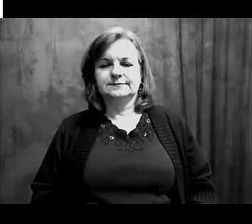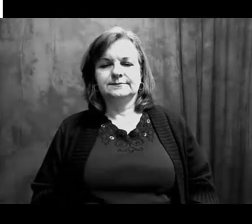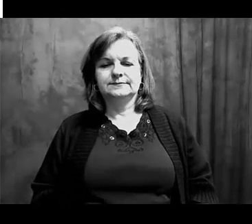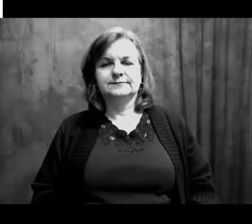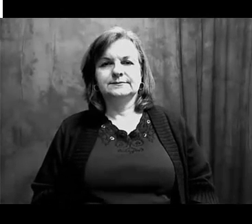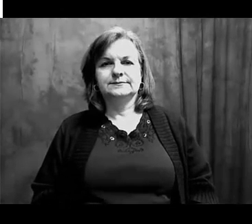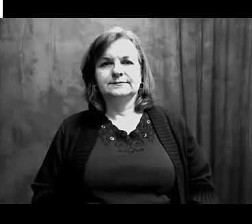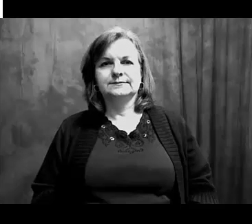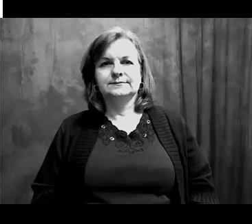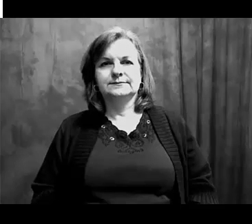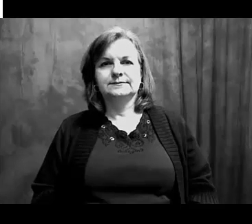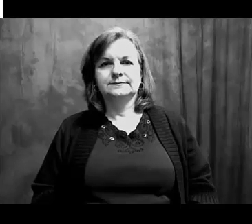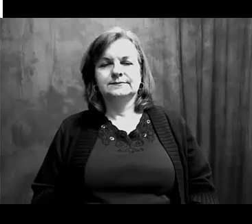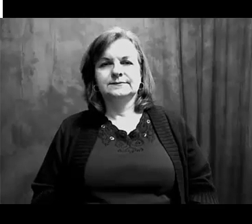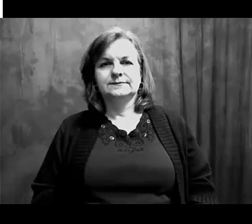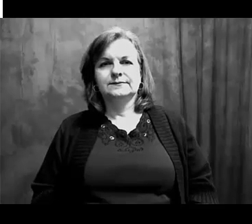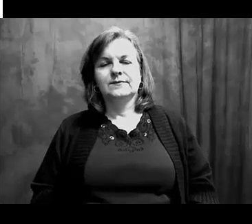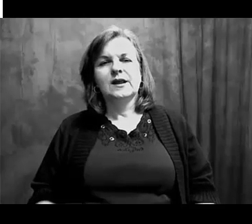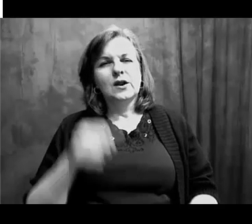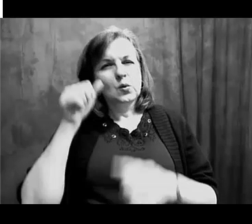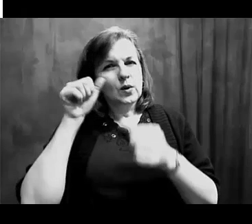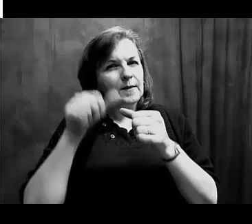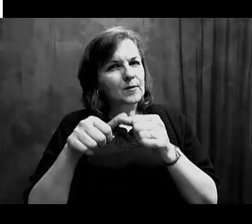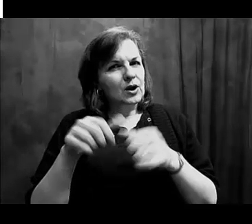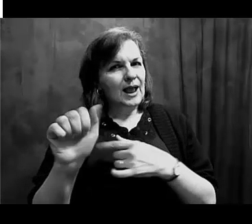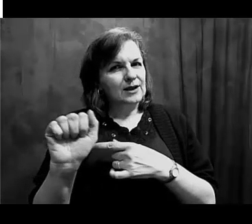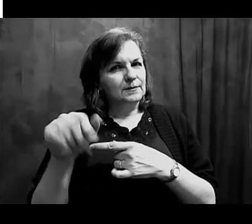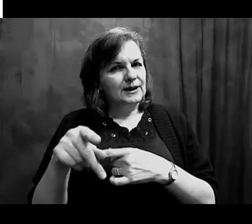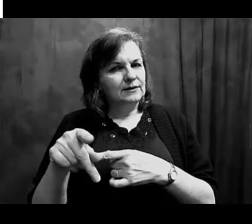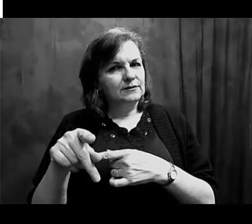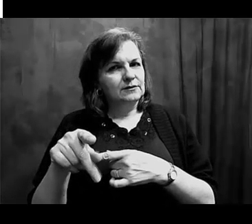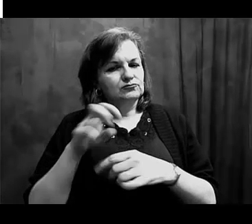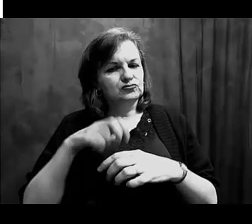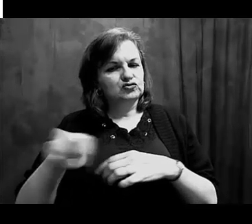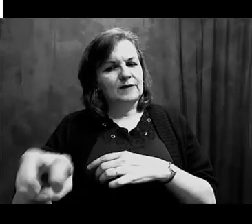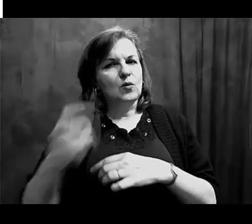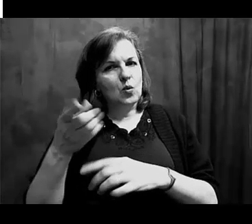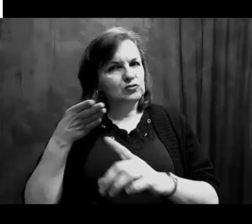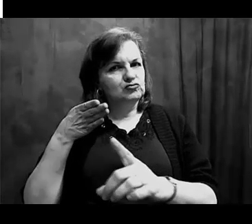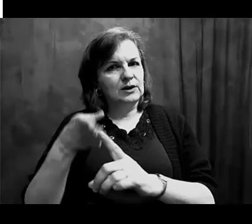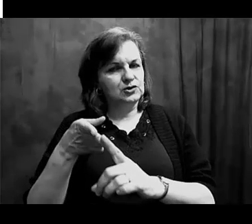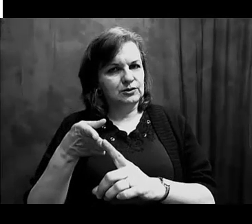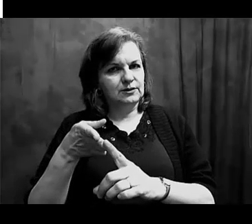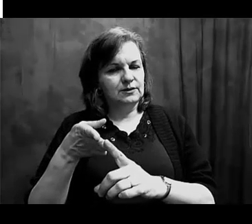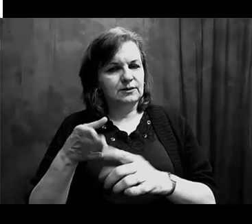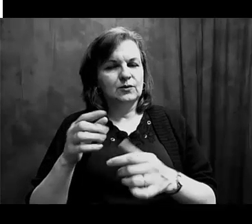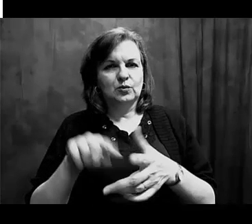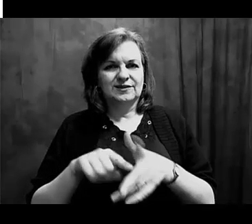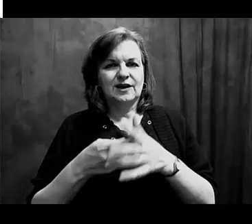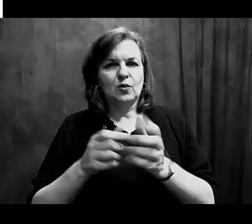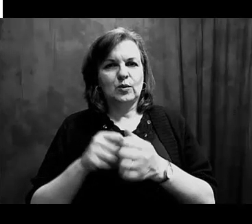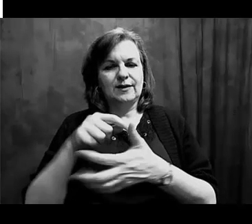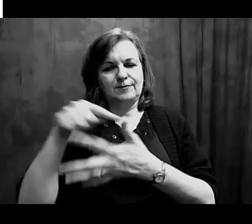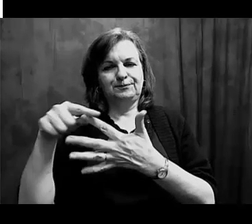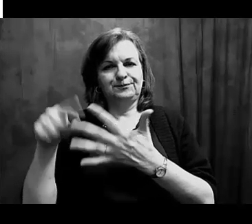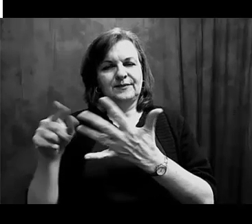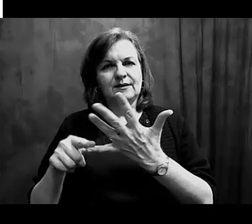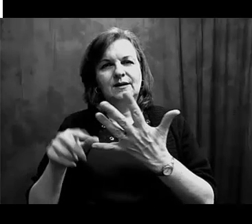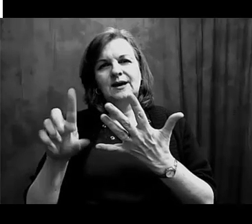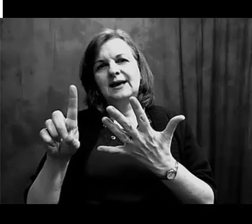with action potentials they only go in one way so we have our dendrite's our cell body